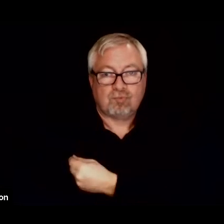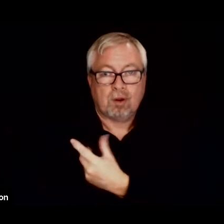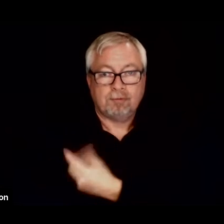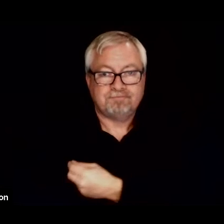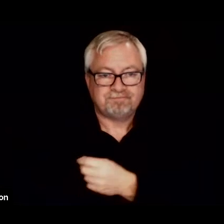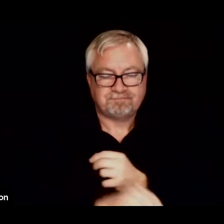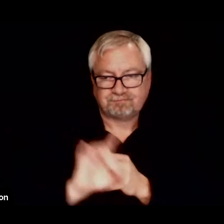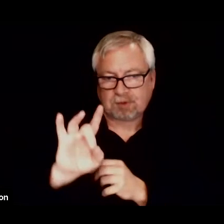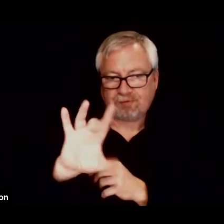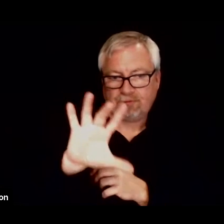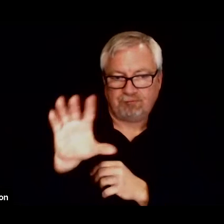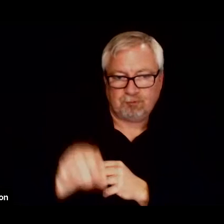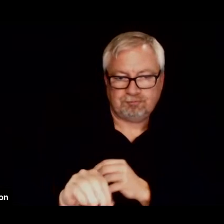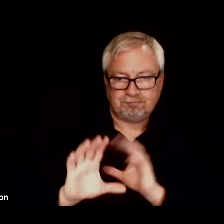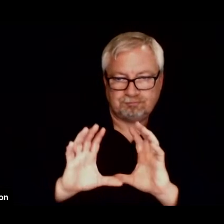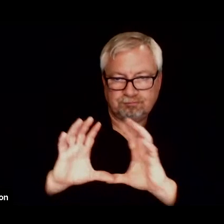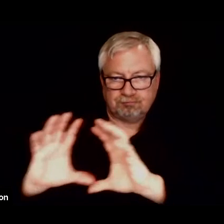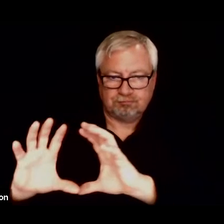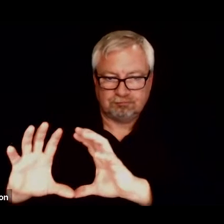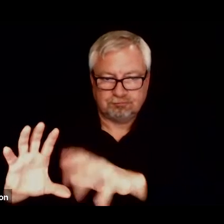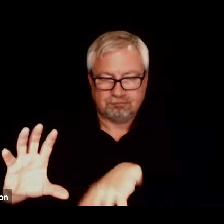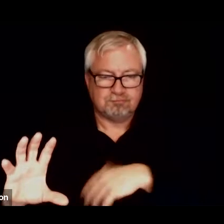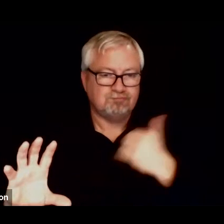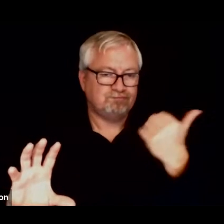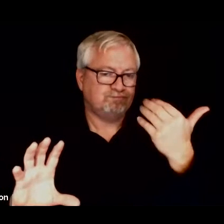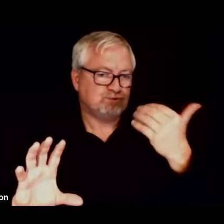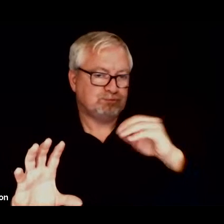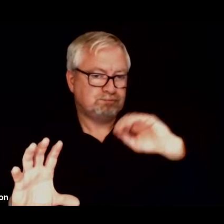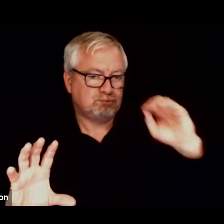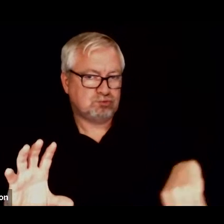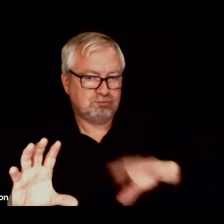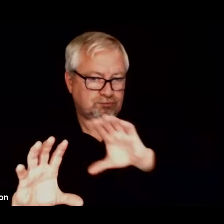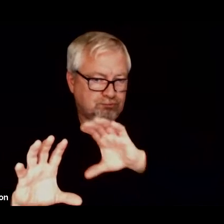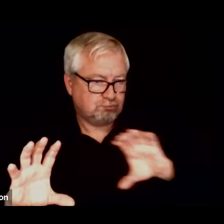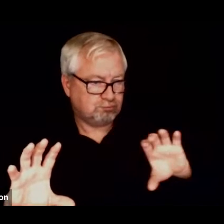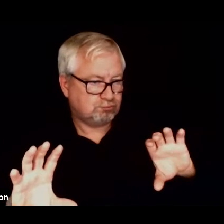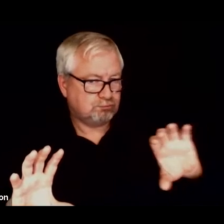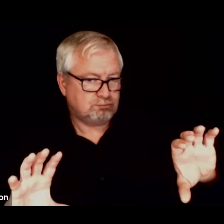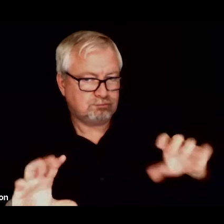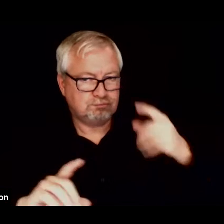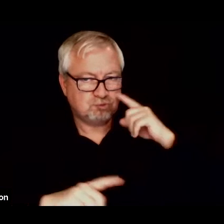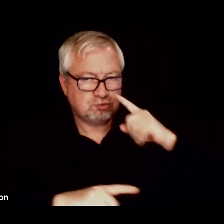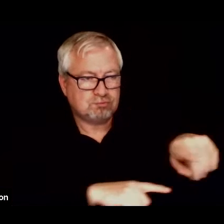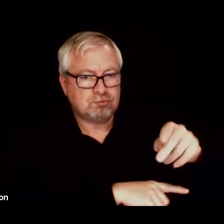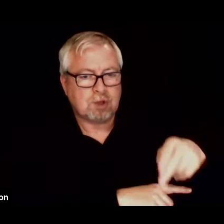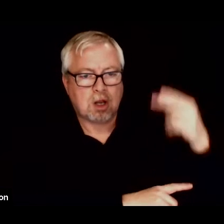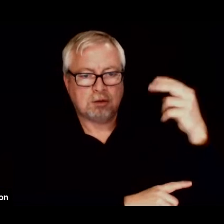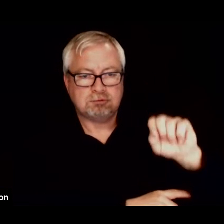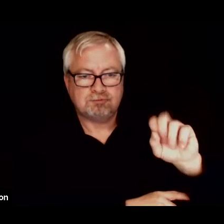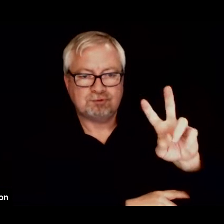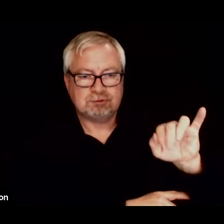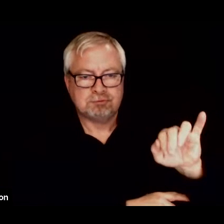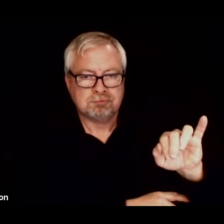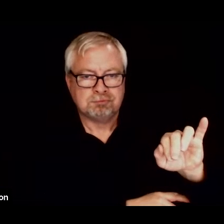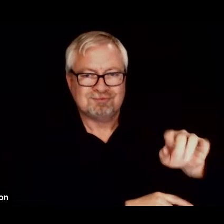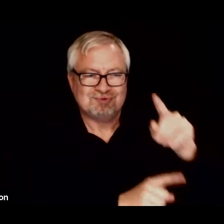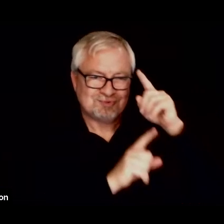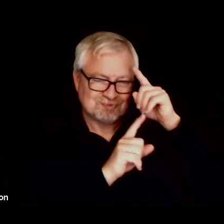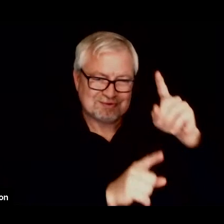a little bit you know lower not not real high was because of the unique nature of the individuals